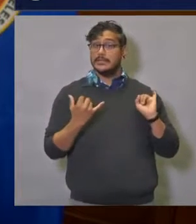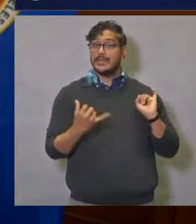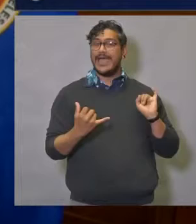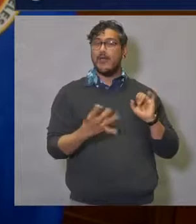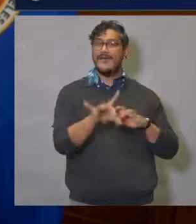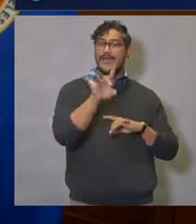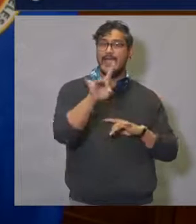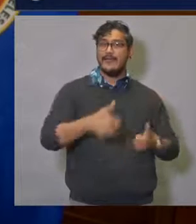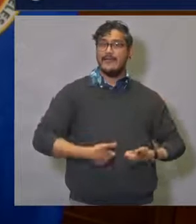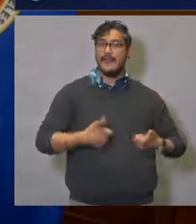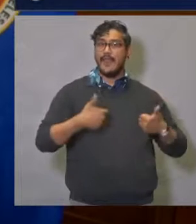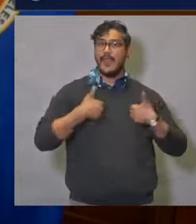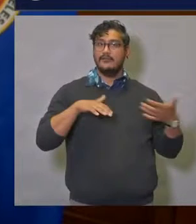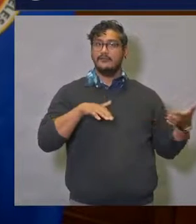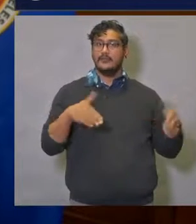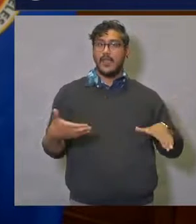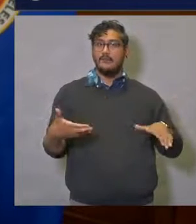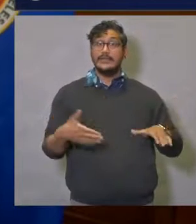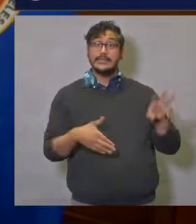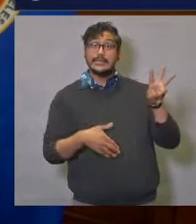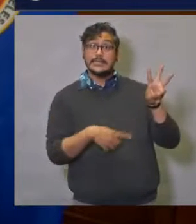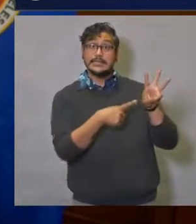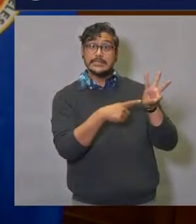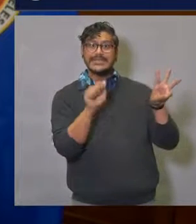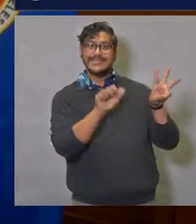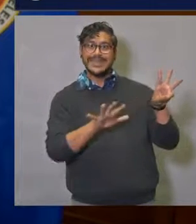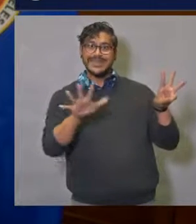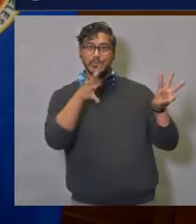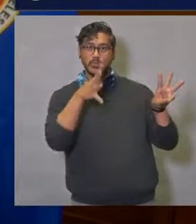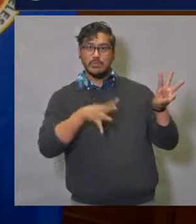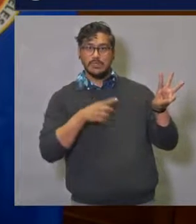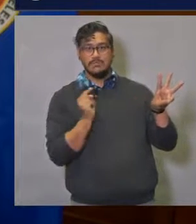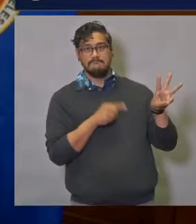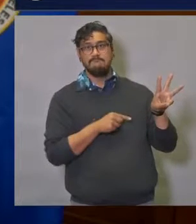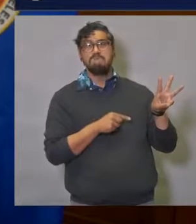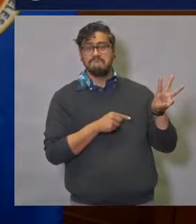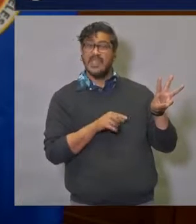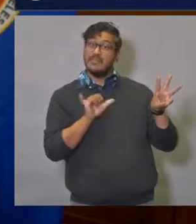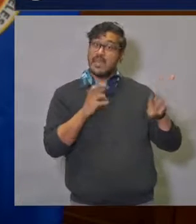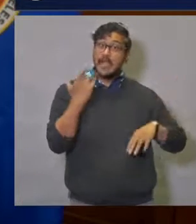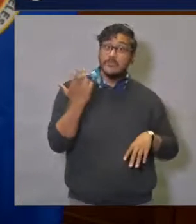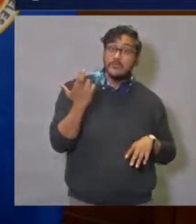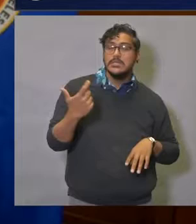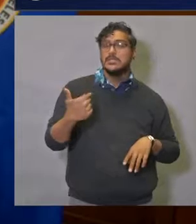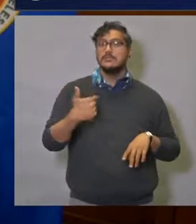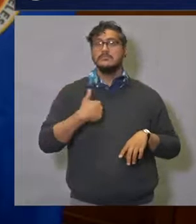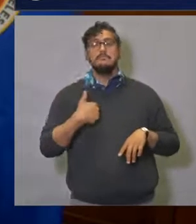OF HATE AGAINST THE ASIAN COMMUNITY. BUT THIS TIME, LIVES WERE